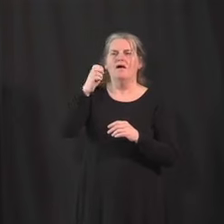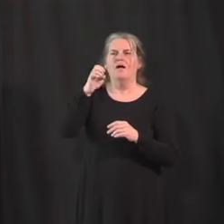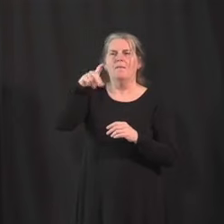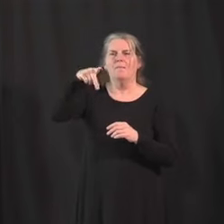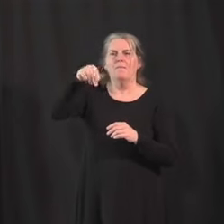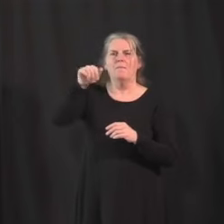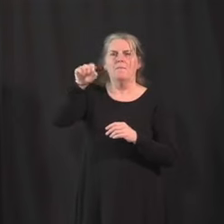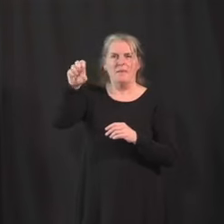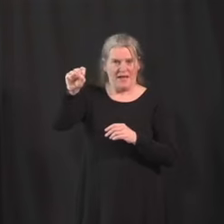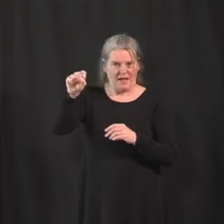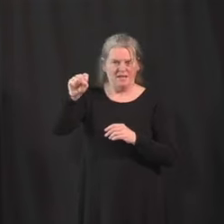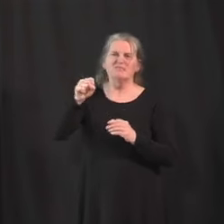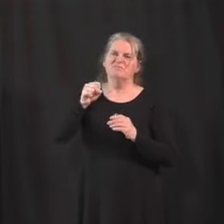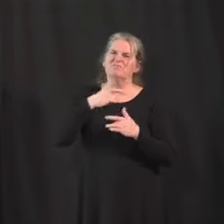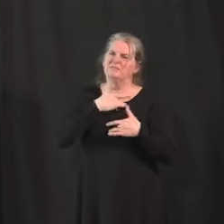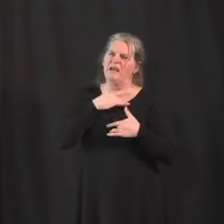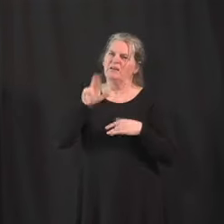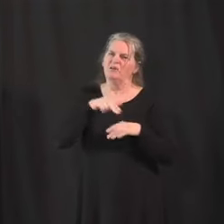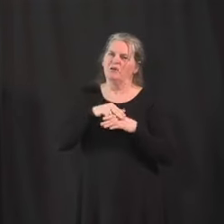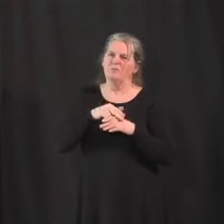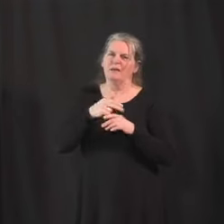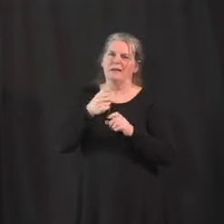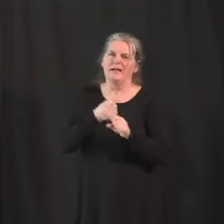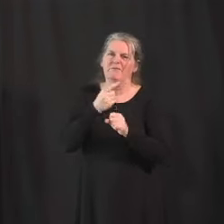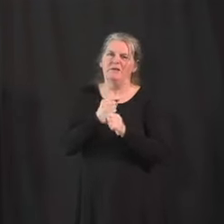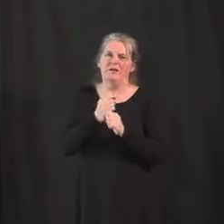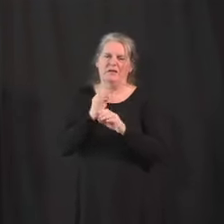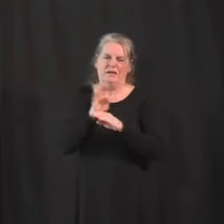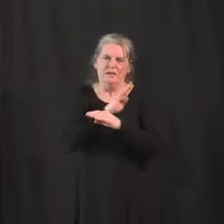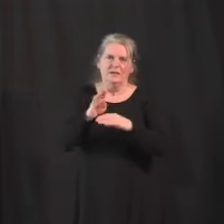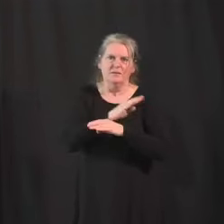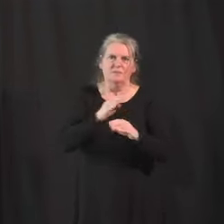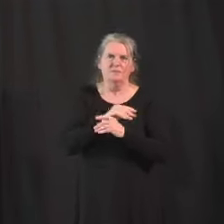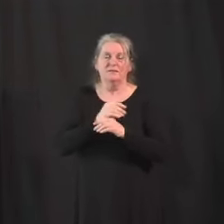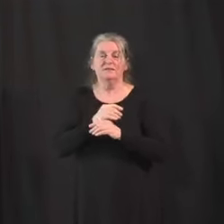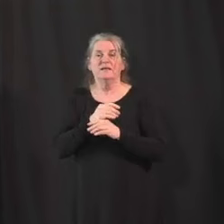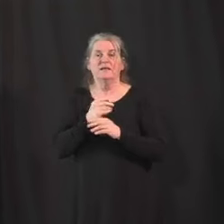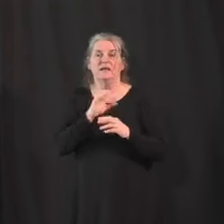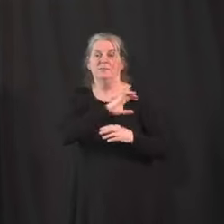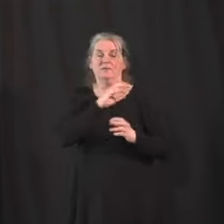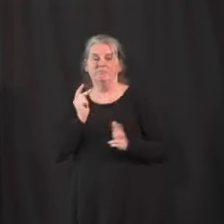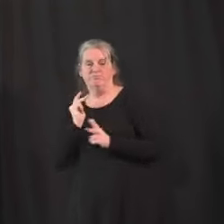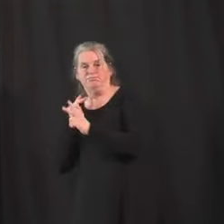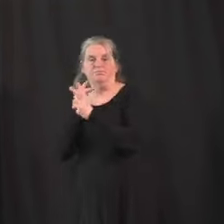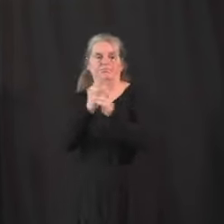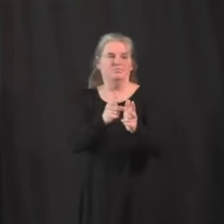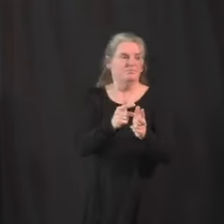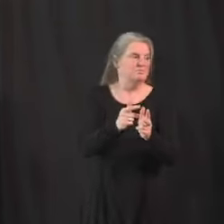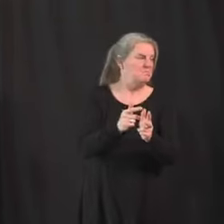EXTREMELY BUSY WE HAD RCMP PRESENCE OUT THERE UNTIL THEY FIGURED WE DON'T NEED TO BE HERE ANYMORE. THERE'S NOT ENOUGH PEOPLE.